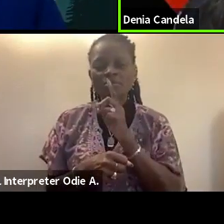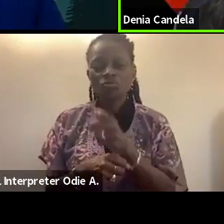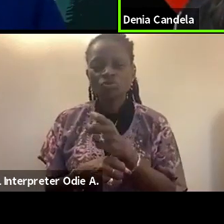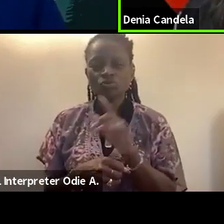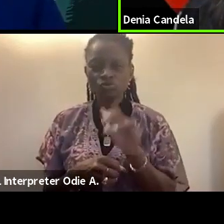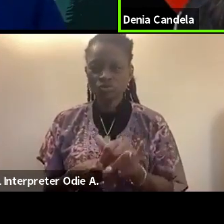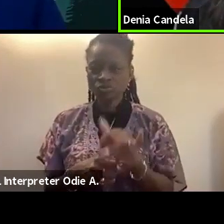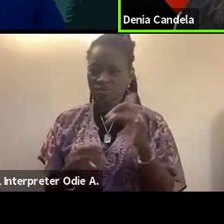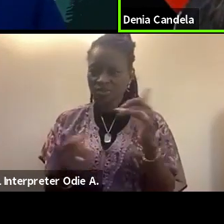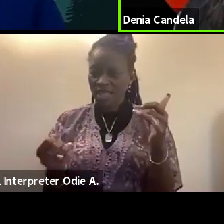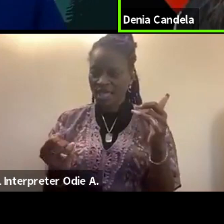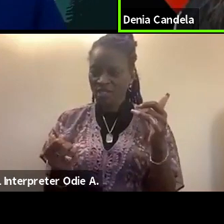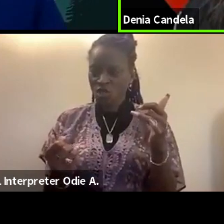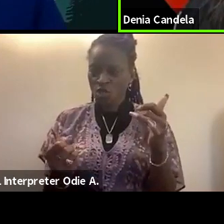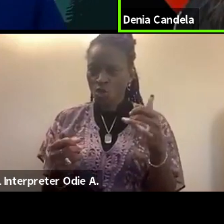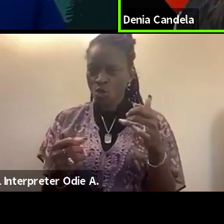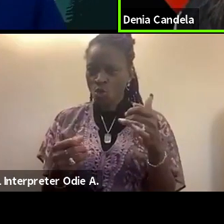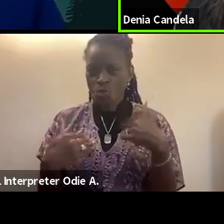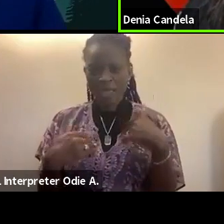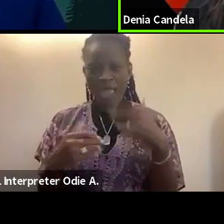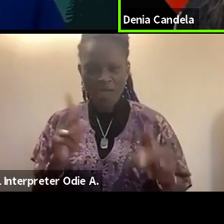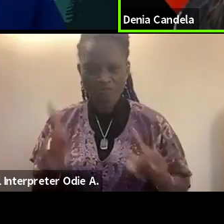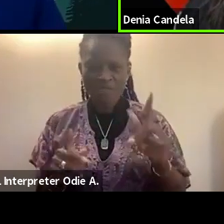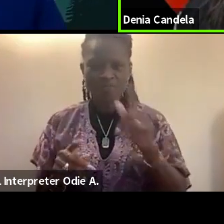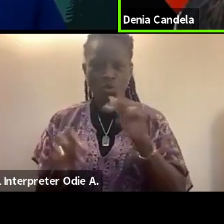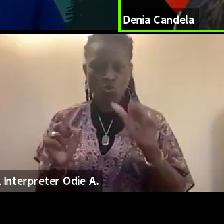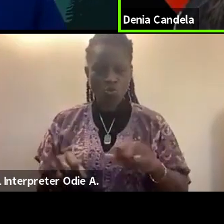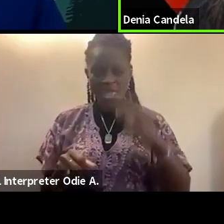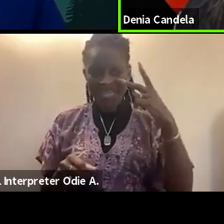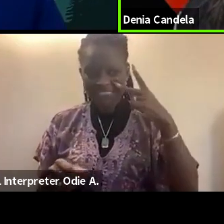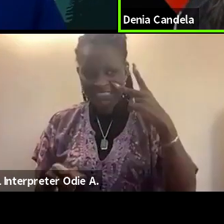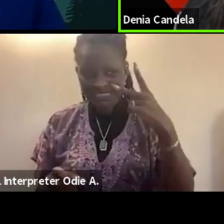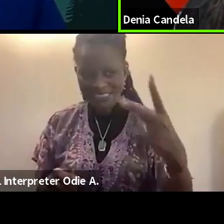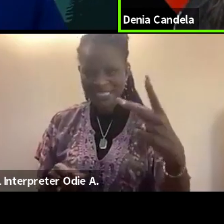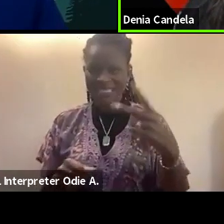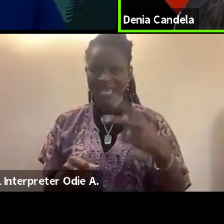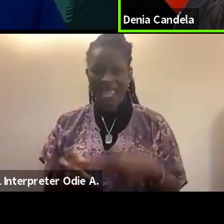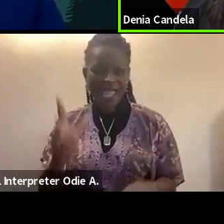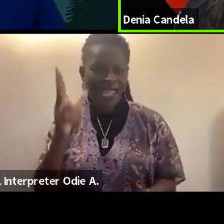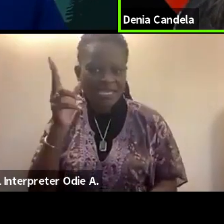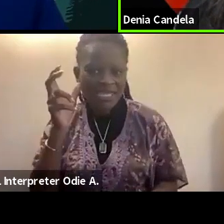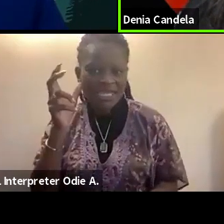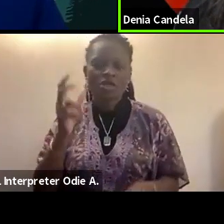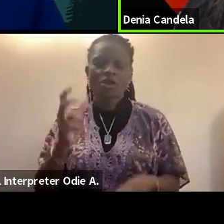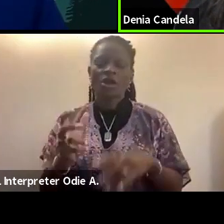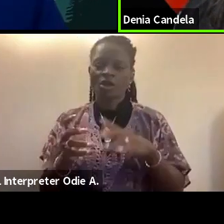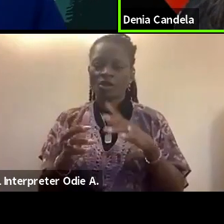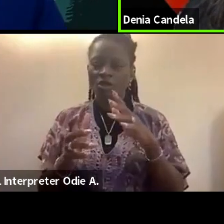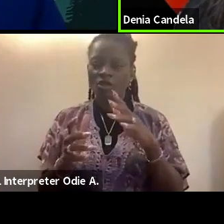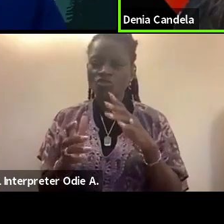have ears and eyes towards the communities that we're trying to reach. Most recently, you've heard that we seek